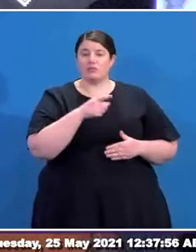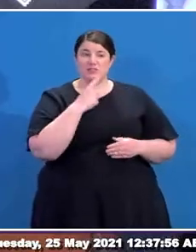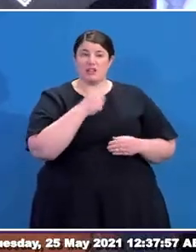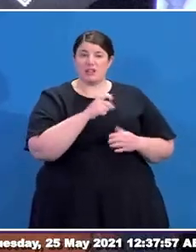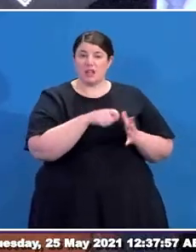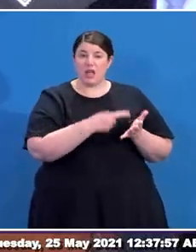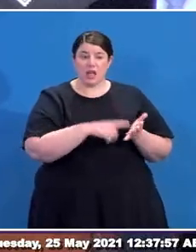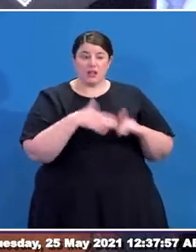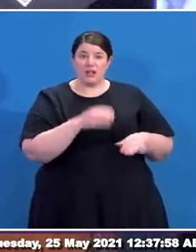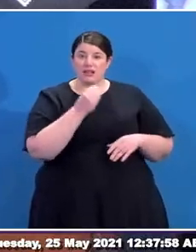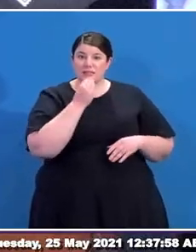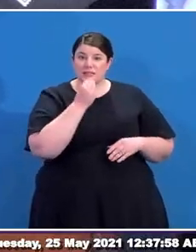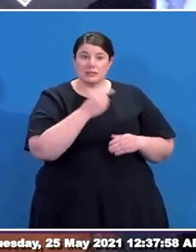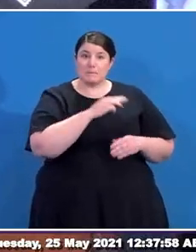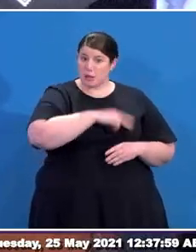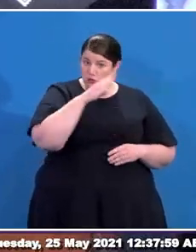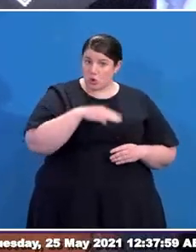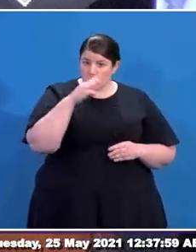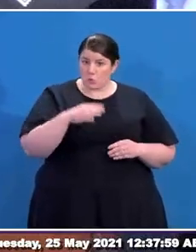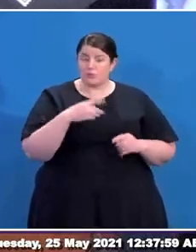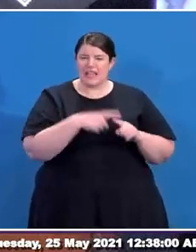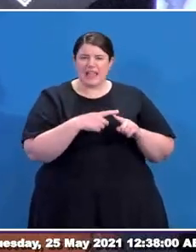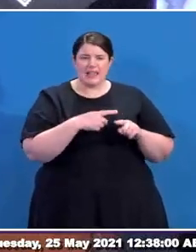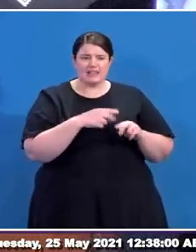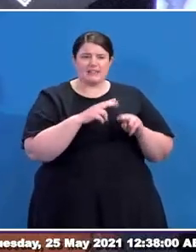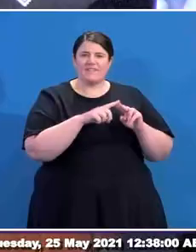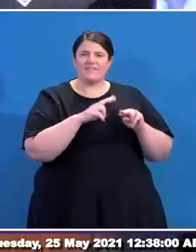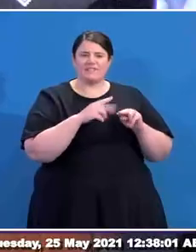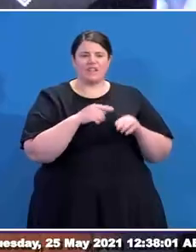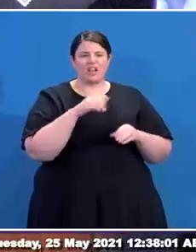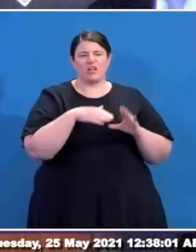And a fizzy drink is something that Carl shouldn't have. Yes.